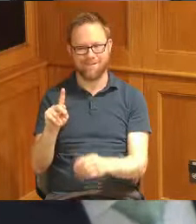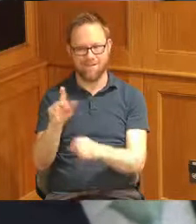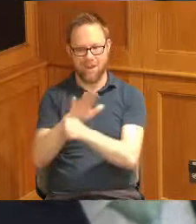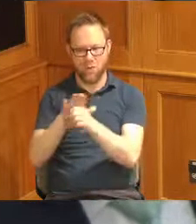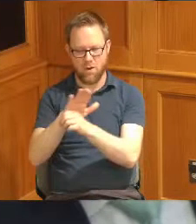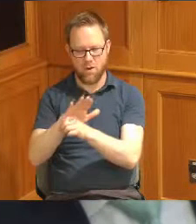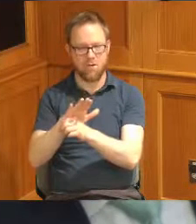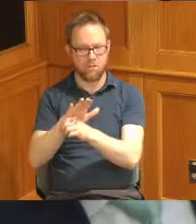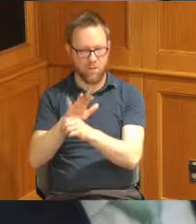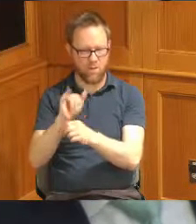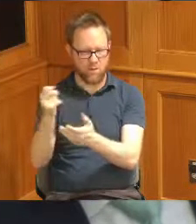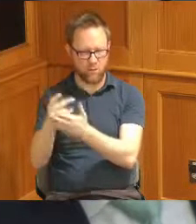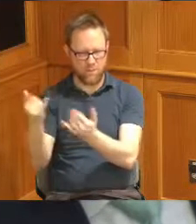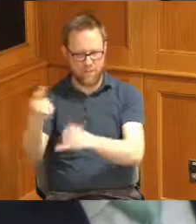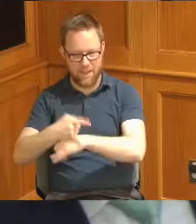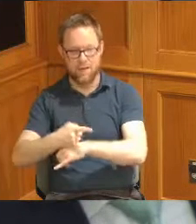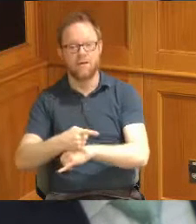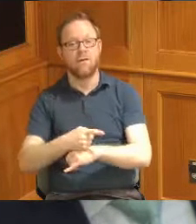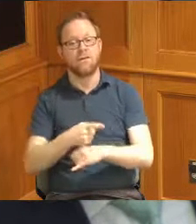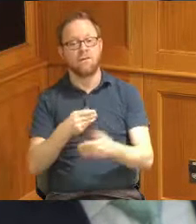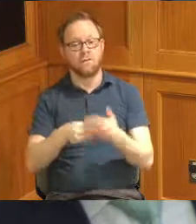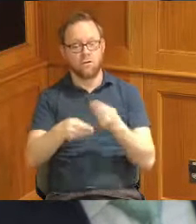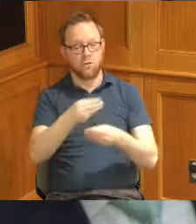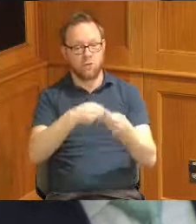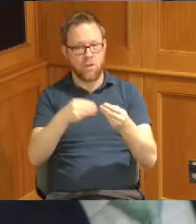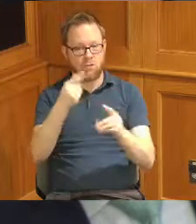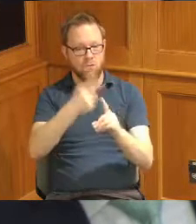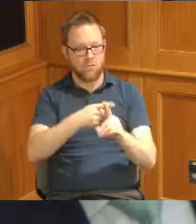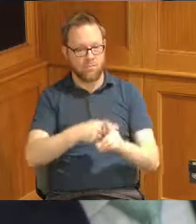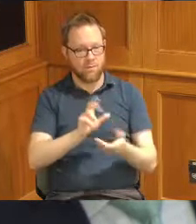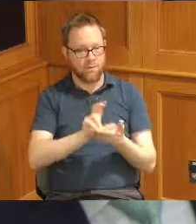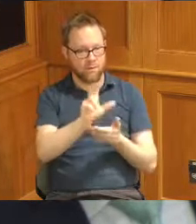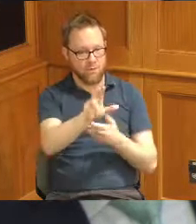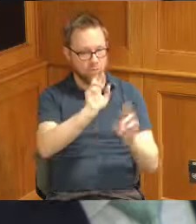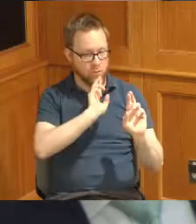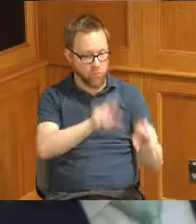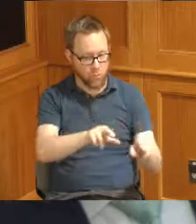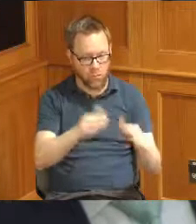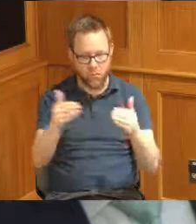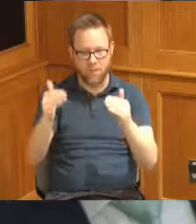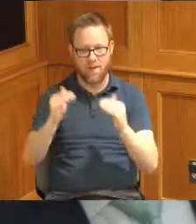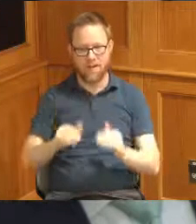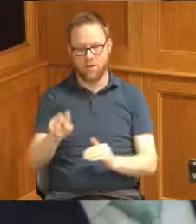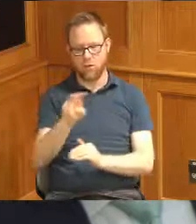we also have the treasures monthly investment report we have a travel item with a Coroner